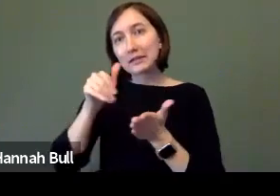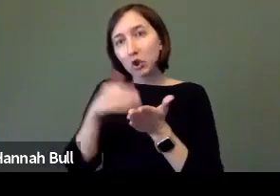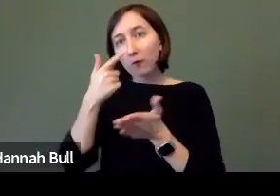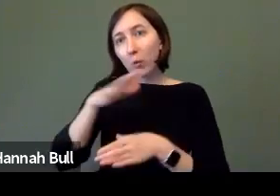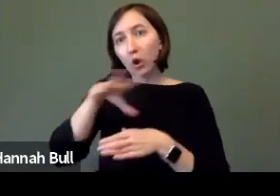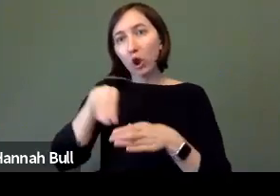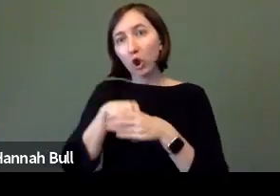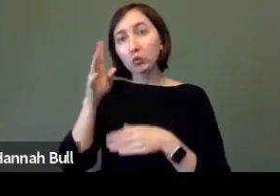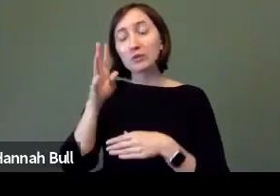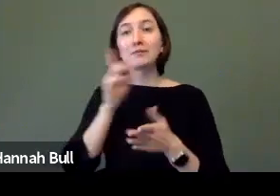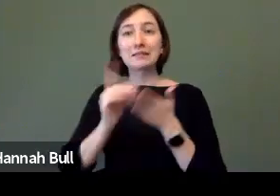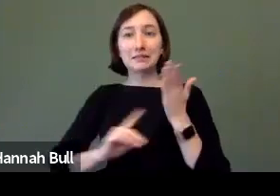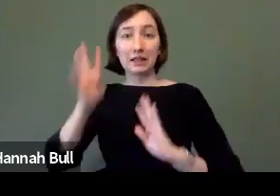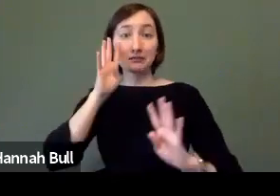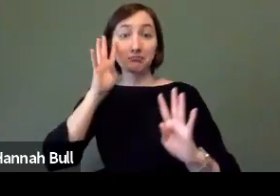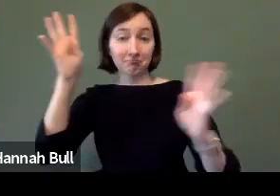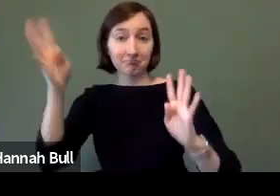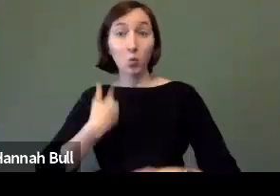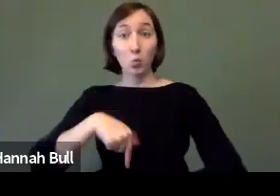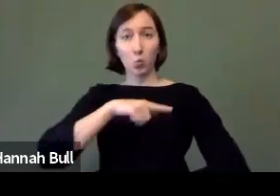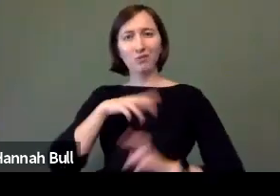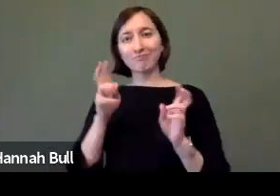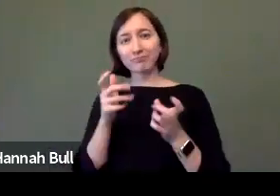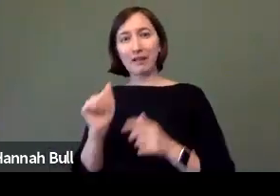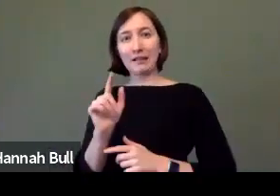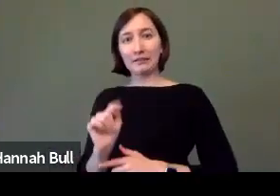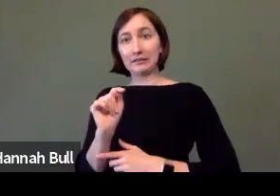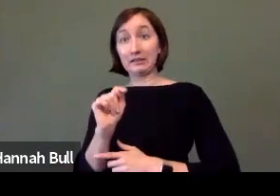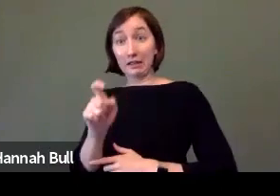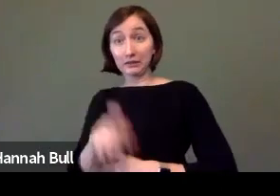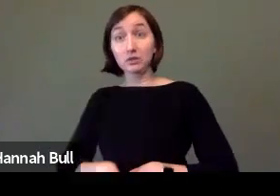we are the assistive technology act program. We're dedicating increasing access and acquisition